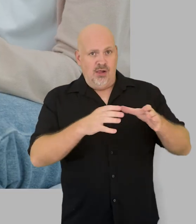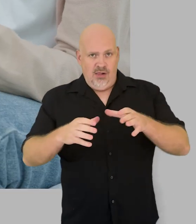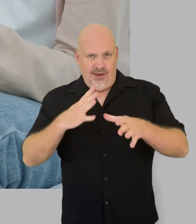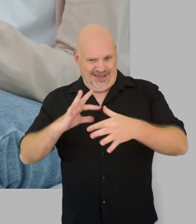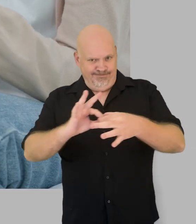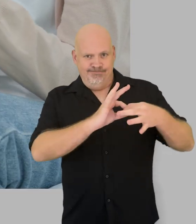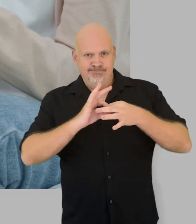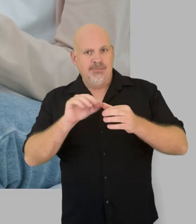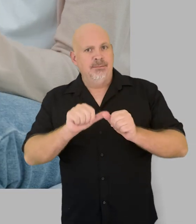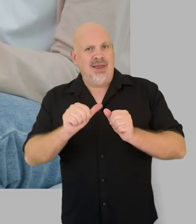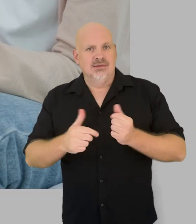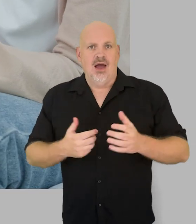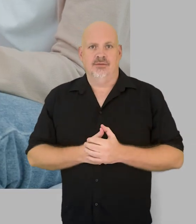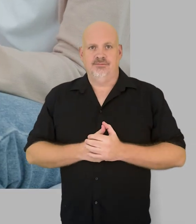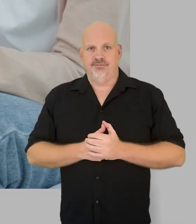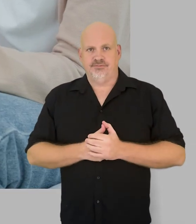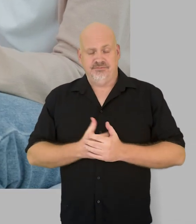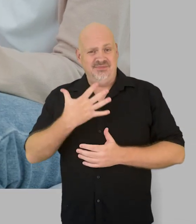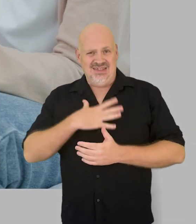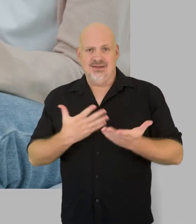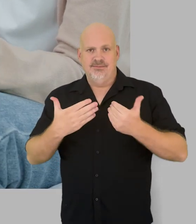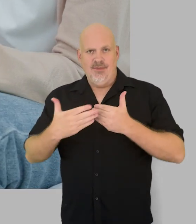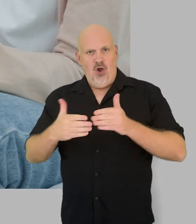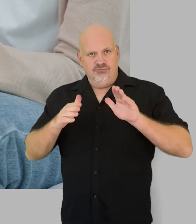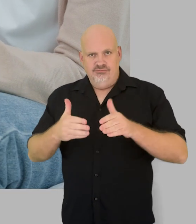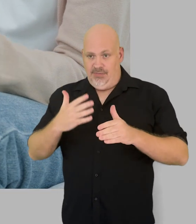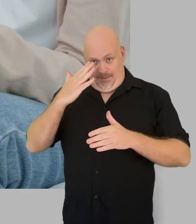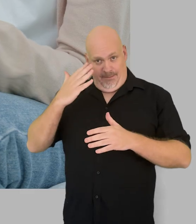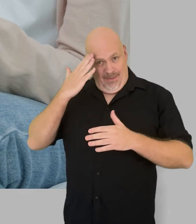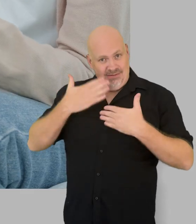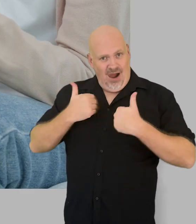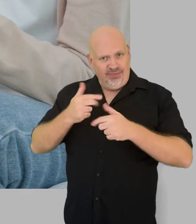The data showed that coverage was generally higher for severe mental